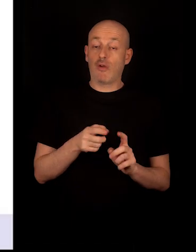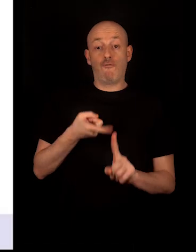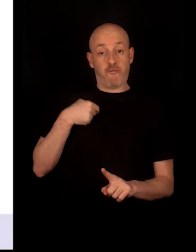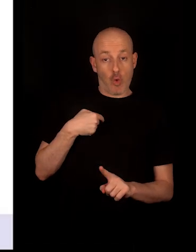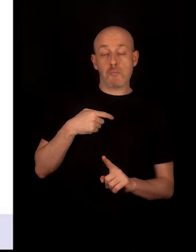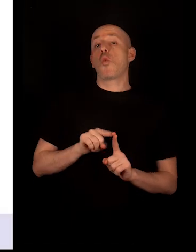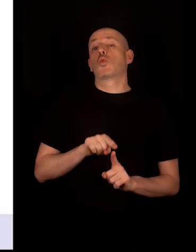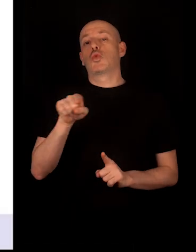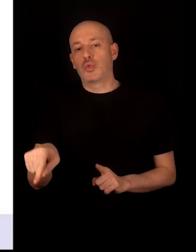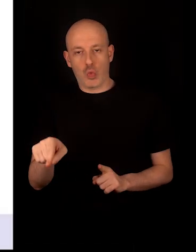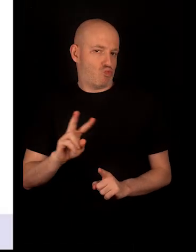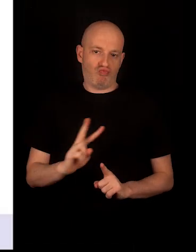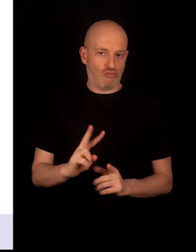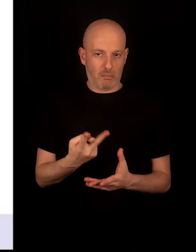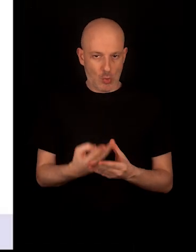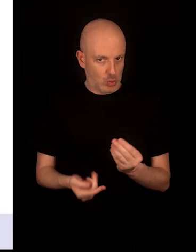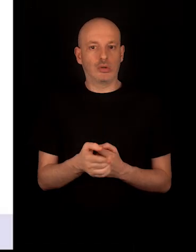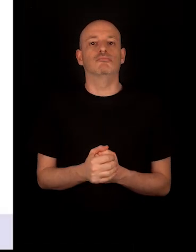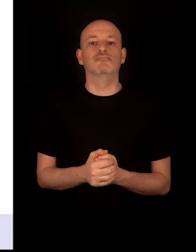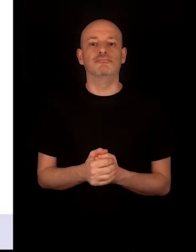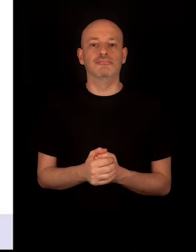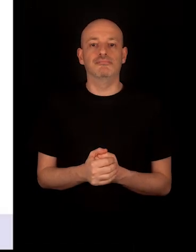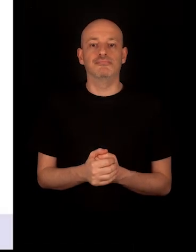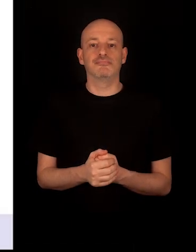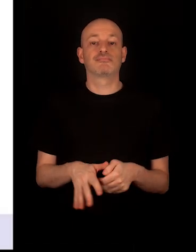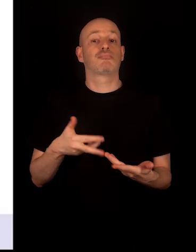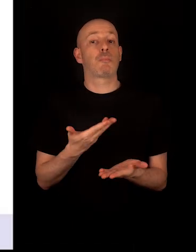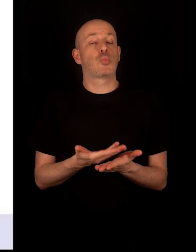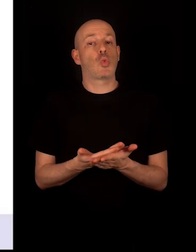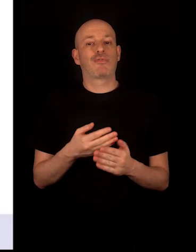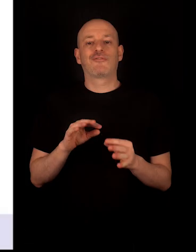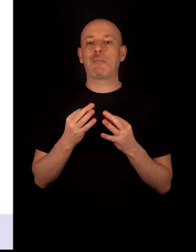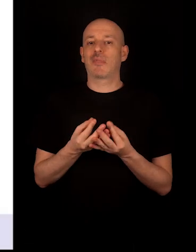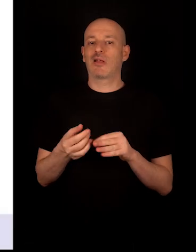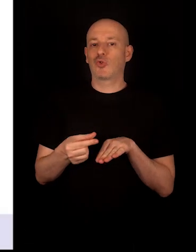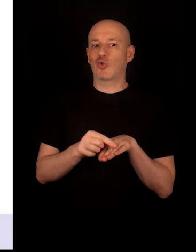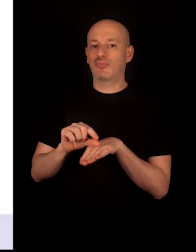or to an OCT or OR. Then the proof of family top-up: